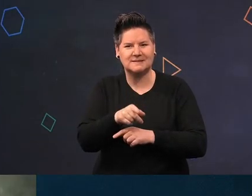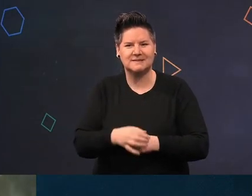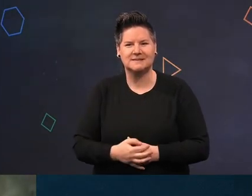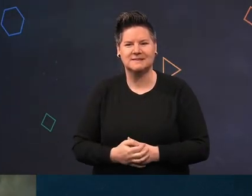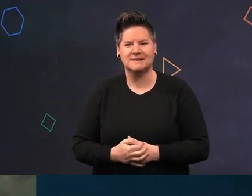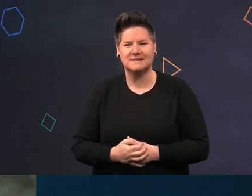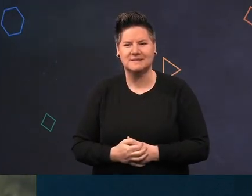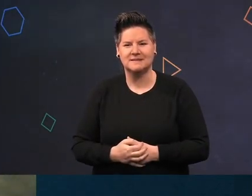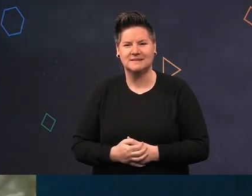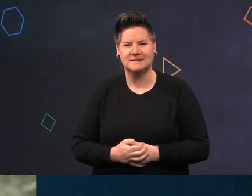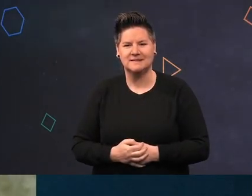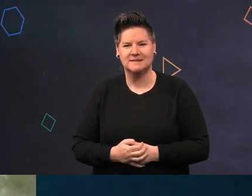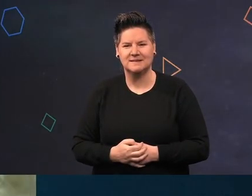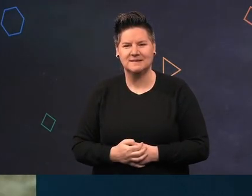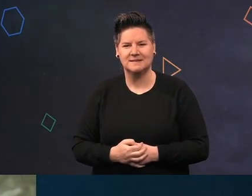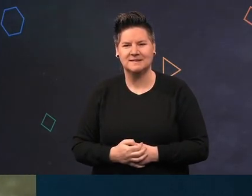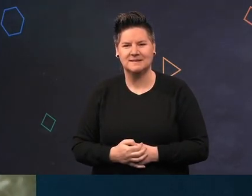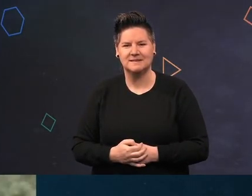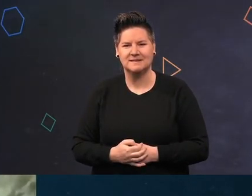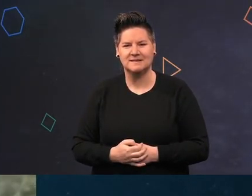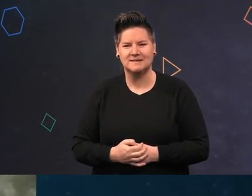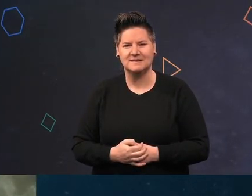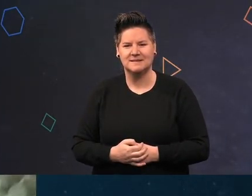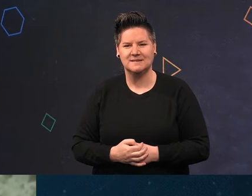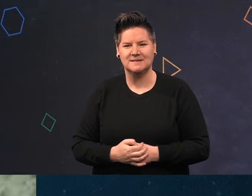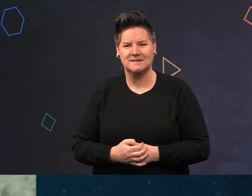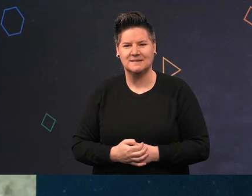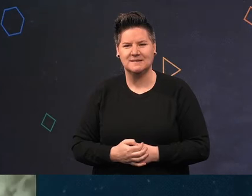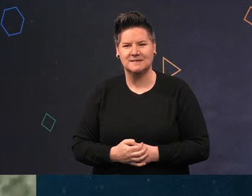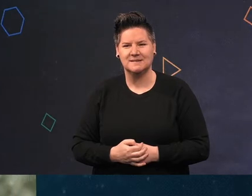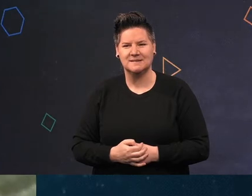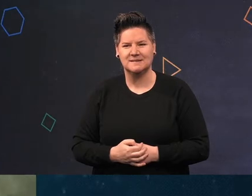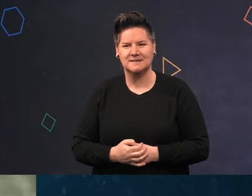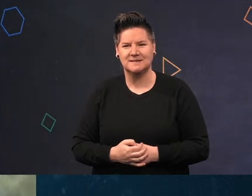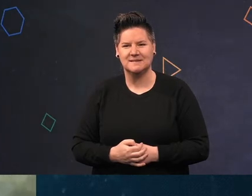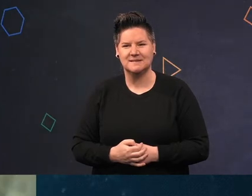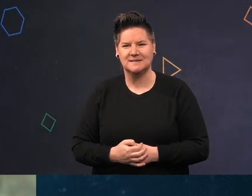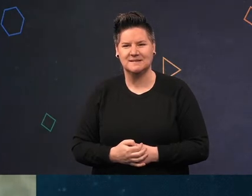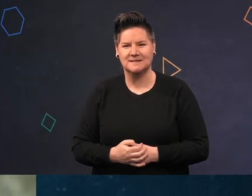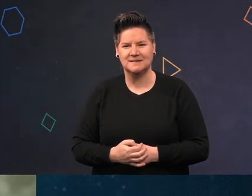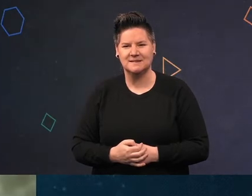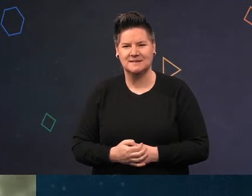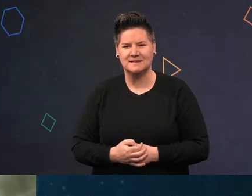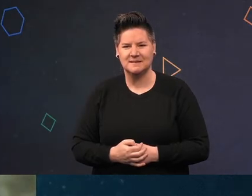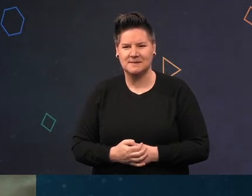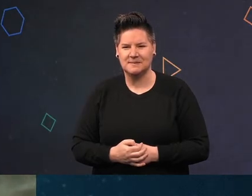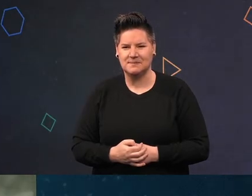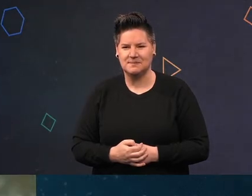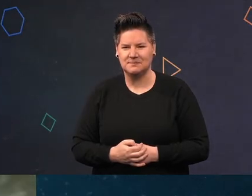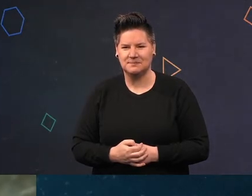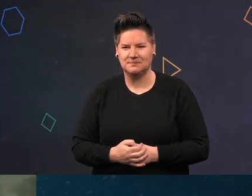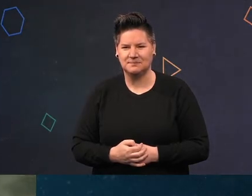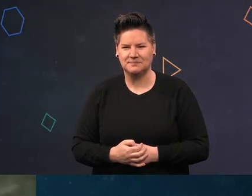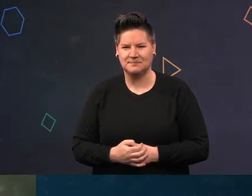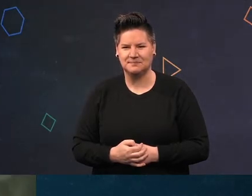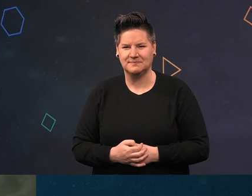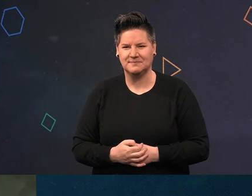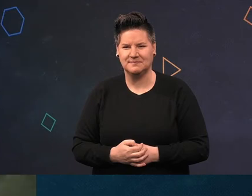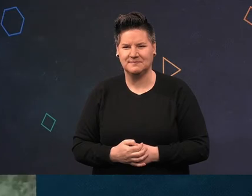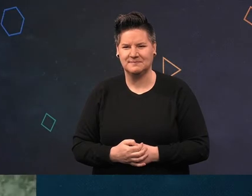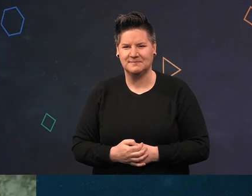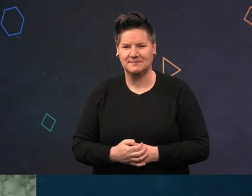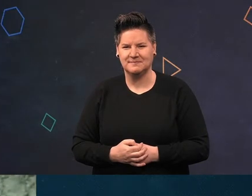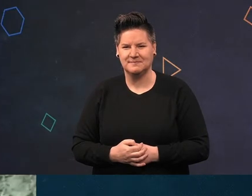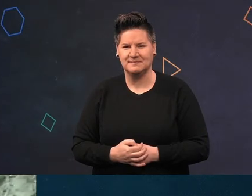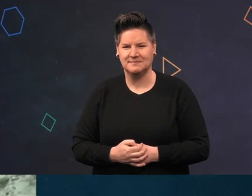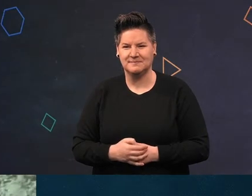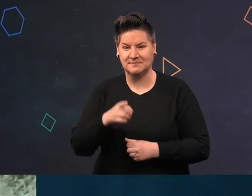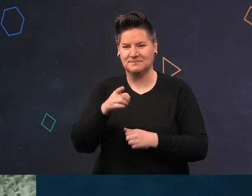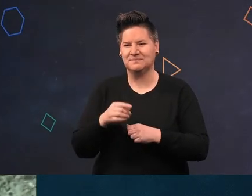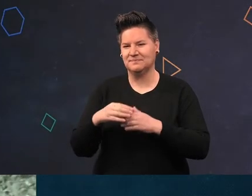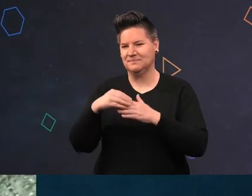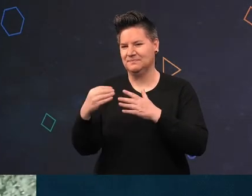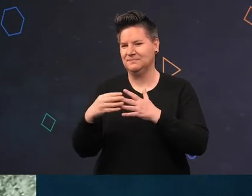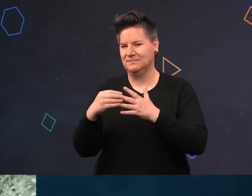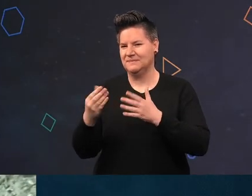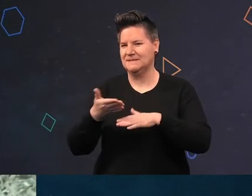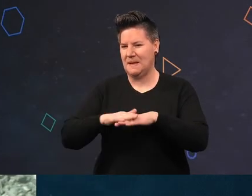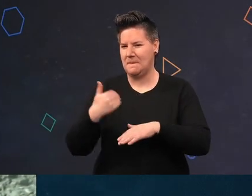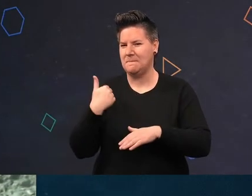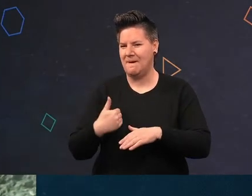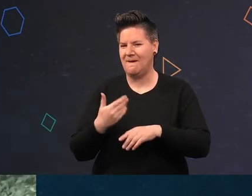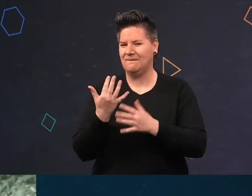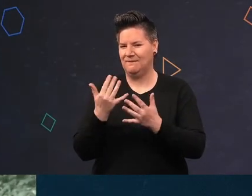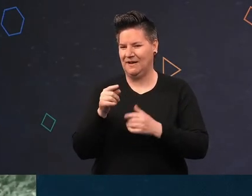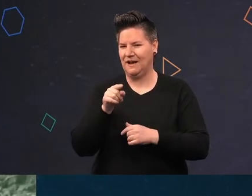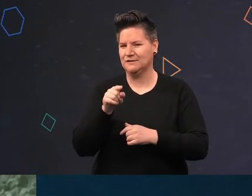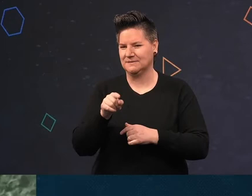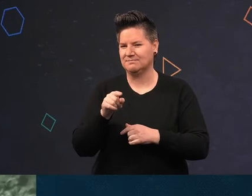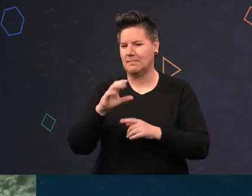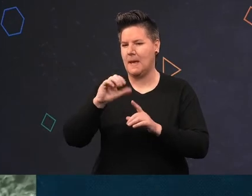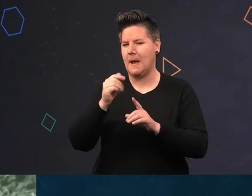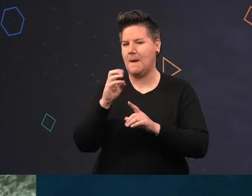Here he is! These gelatinous finger like capsules are